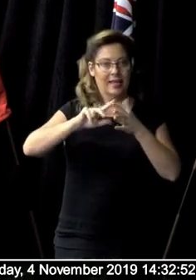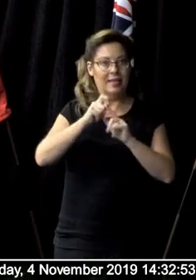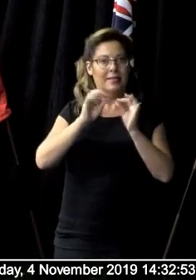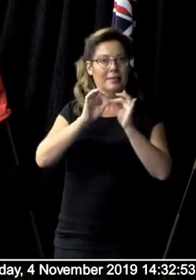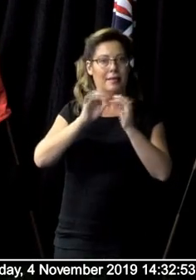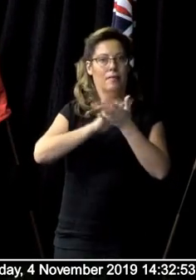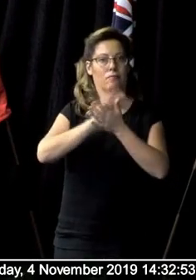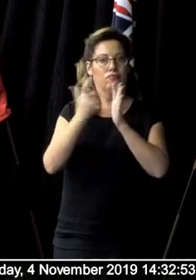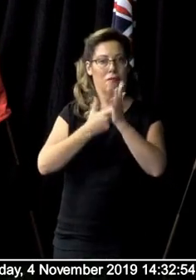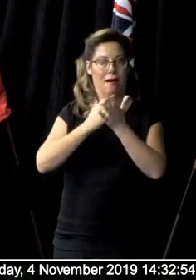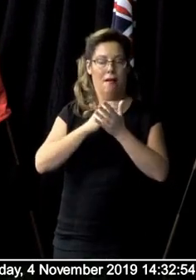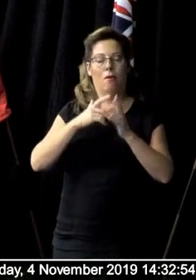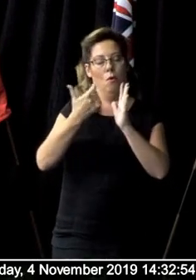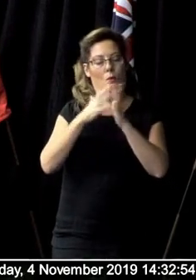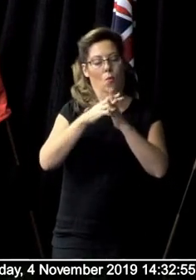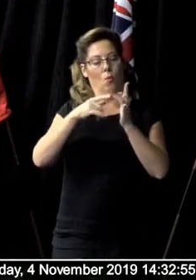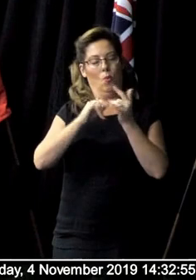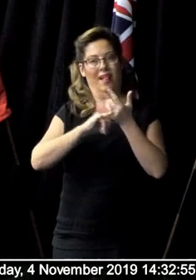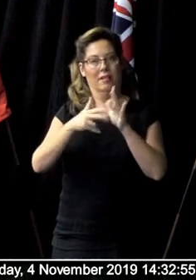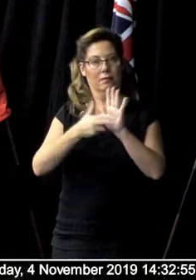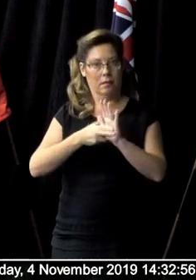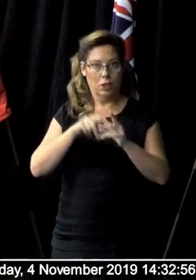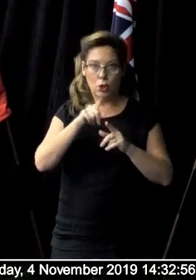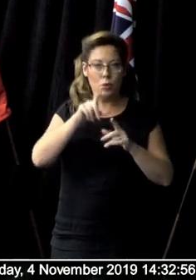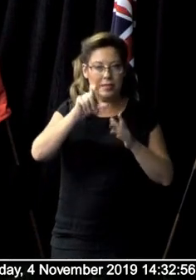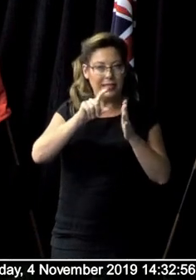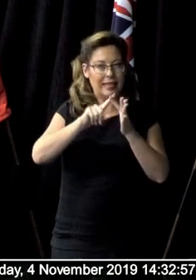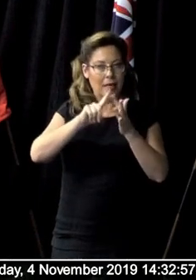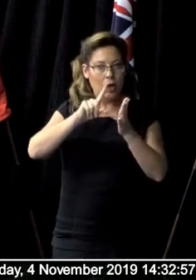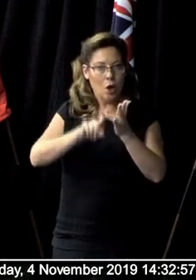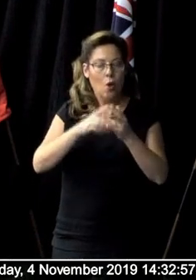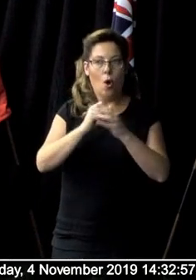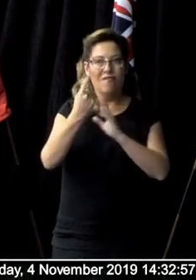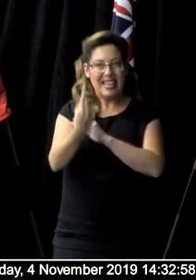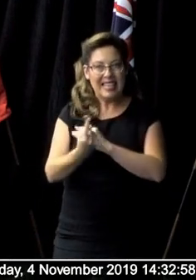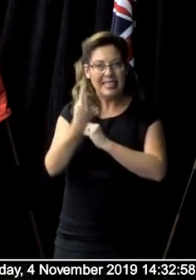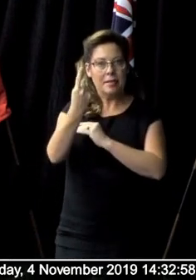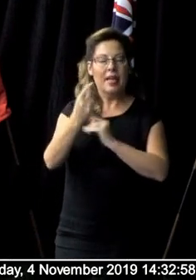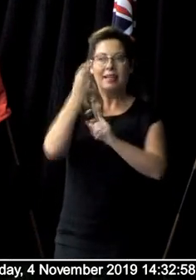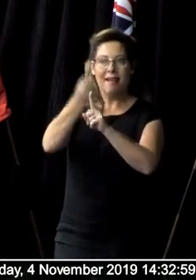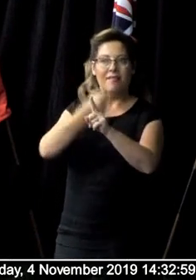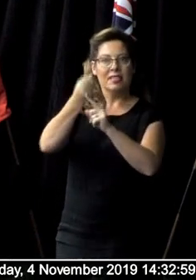Okay. Are you the Chief Executive Officer of Independent Advocacy in the Tropics? Yes.